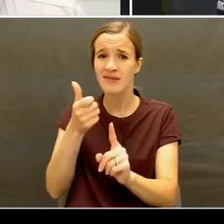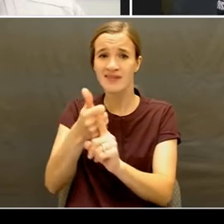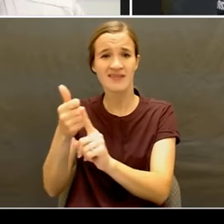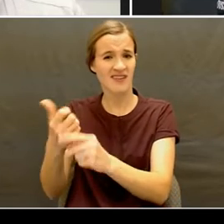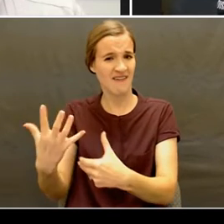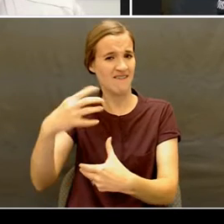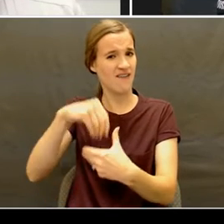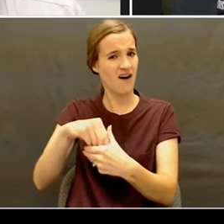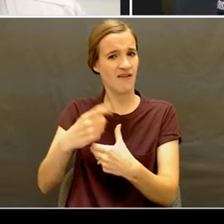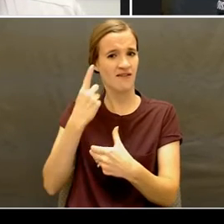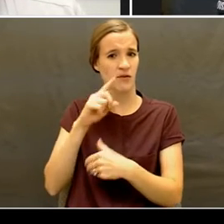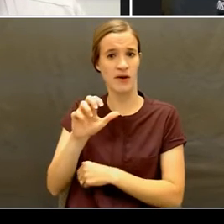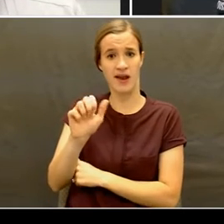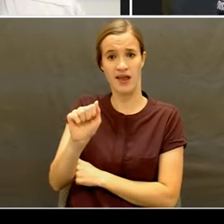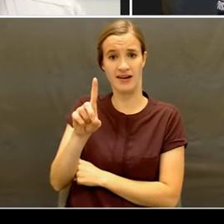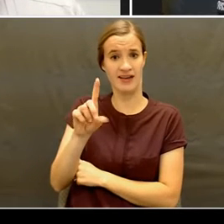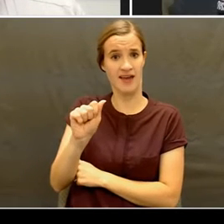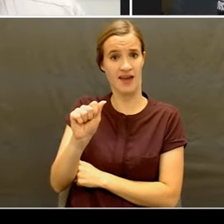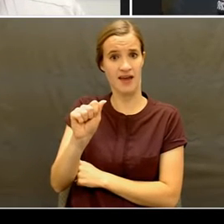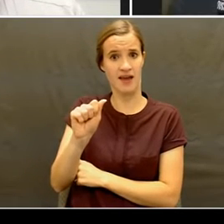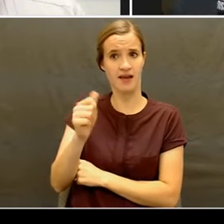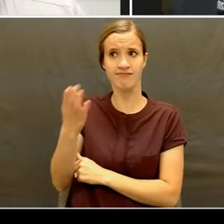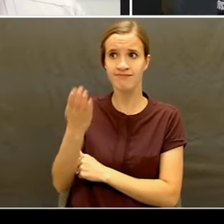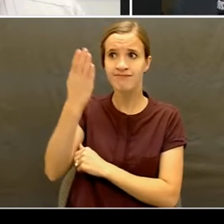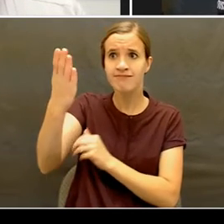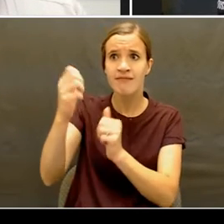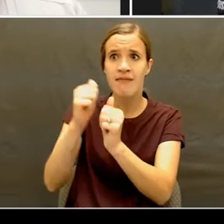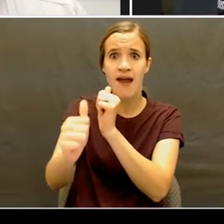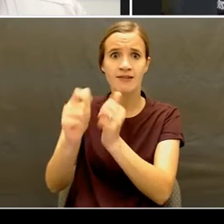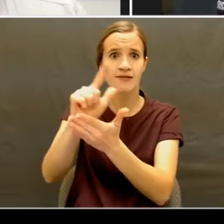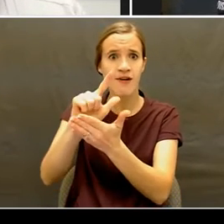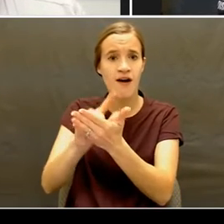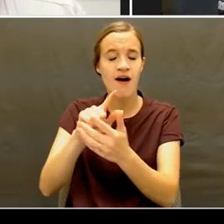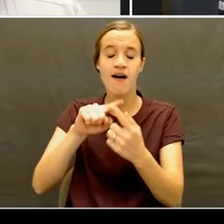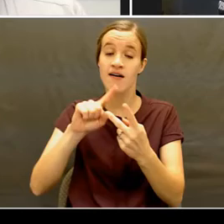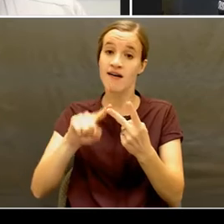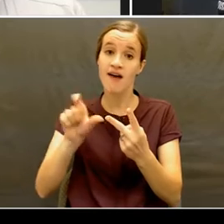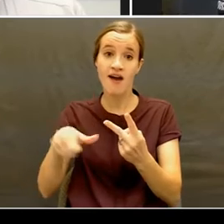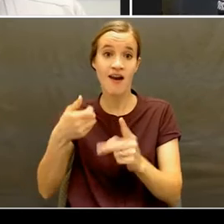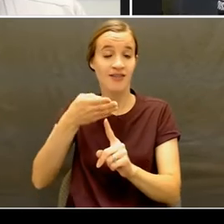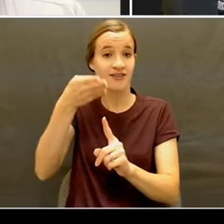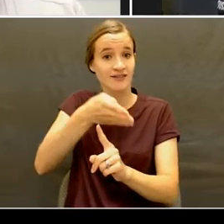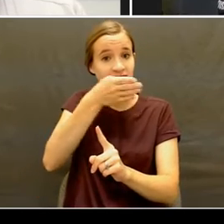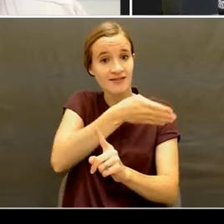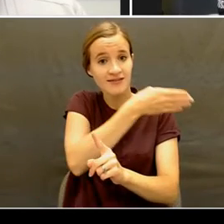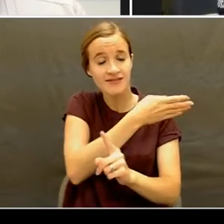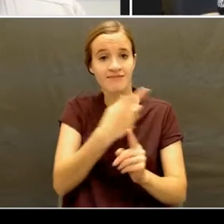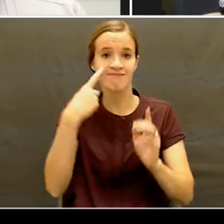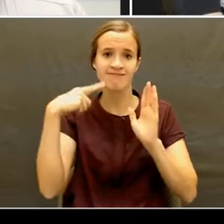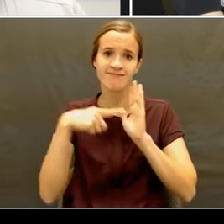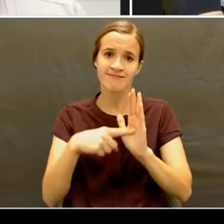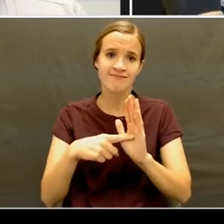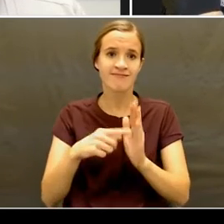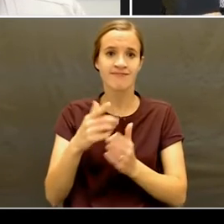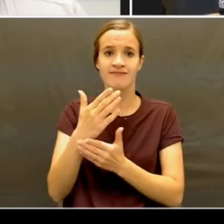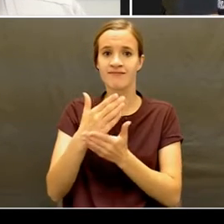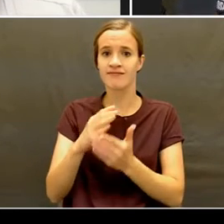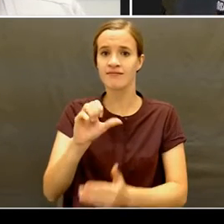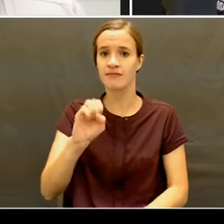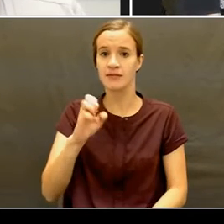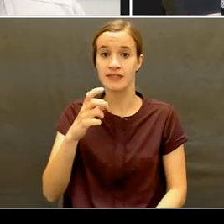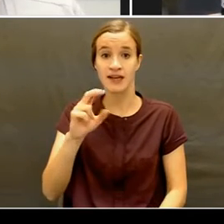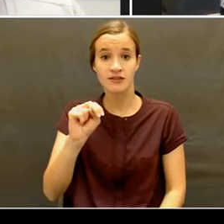with Disabilities Act and circumstances leading up to that, but in Section 504 advocacy and various